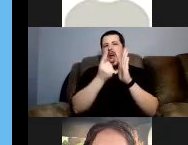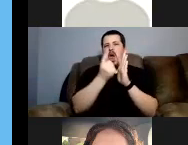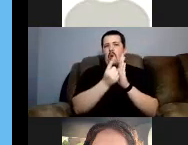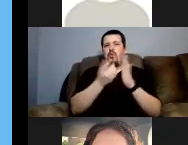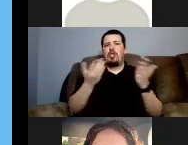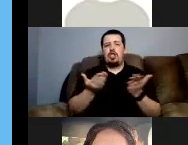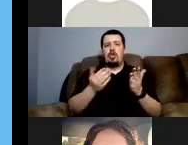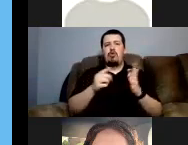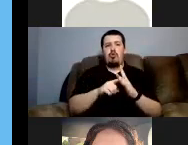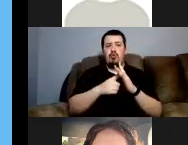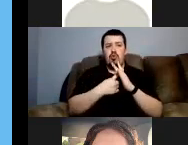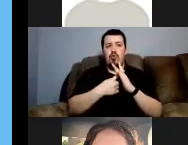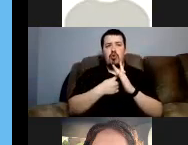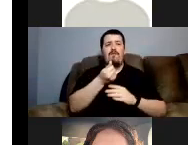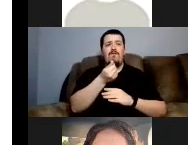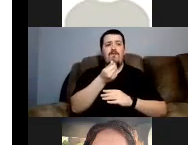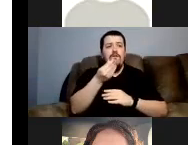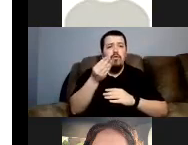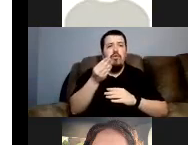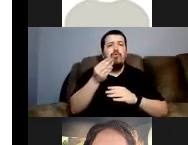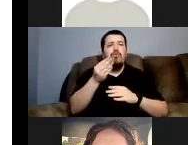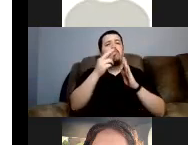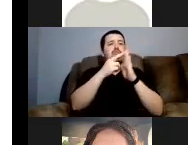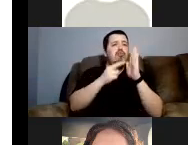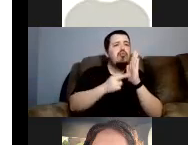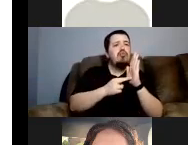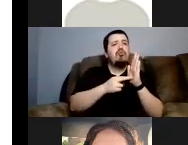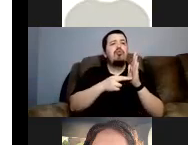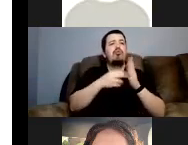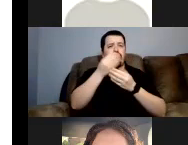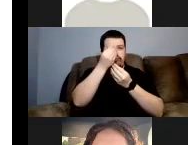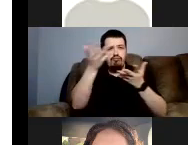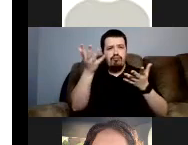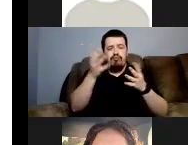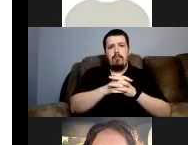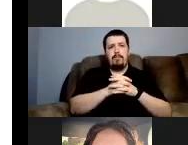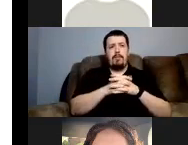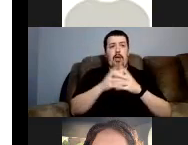going to start off with a few housekeeping options. So what we're going to do today